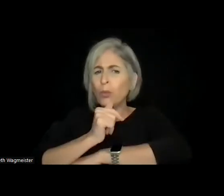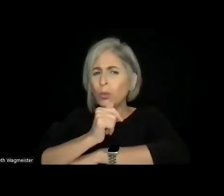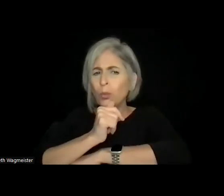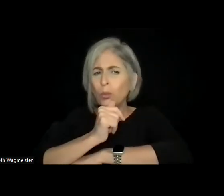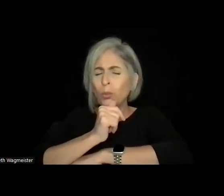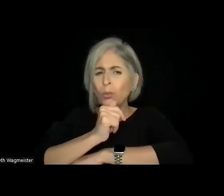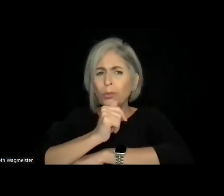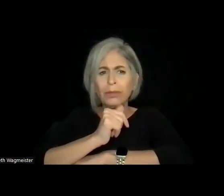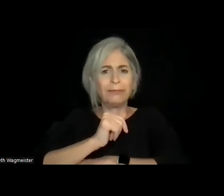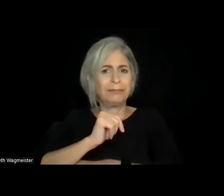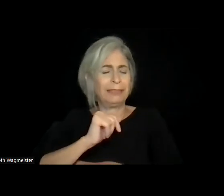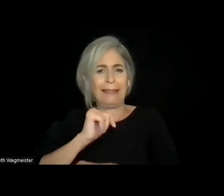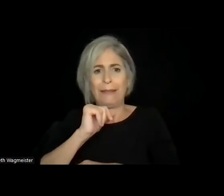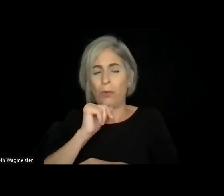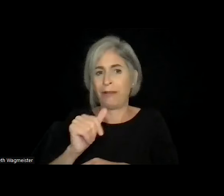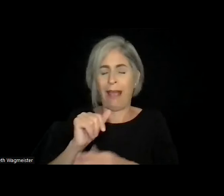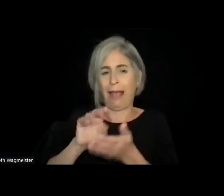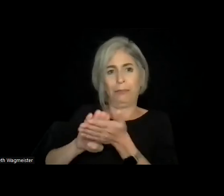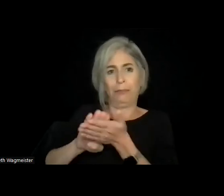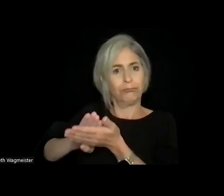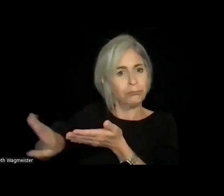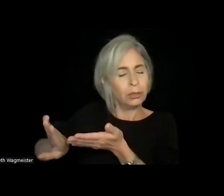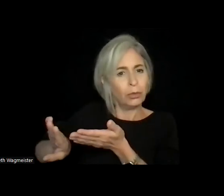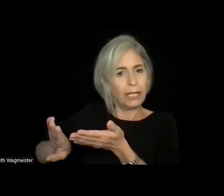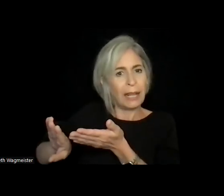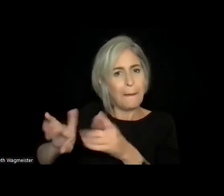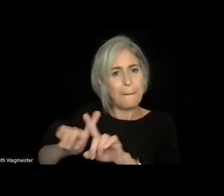being able to explain it. Who is missing at the table? Who,